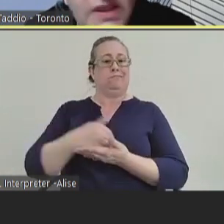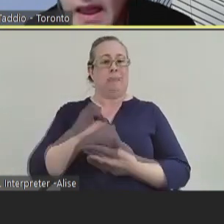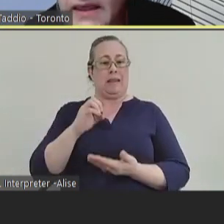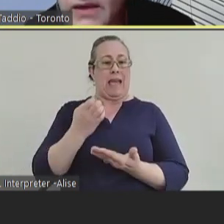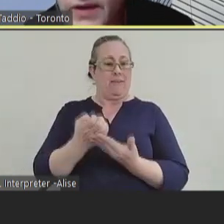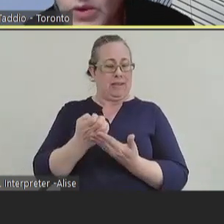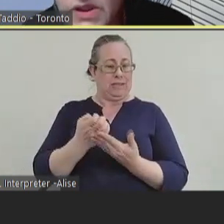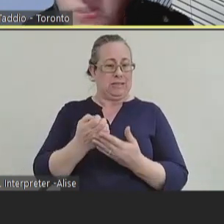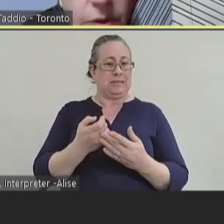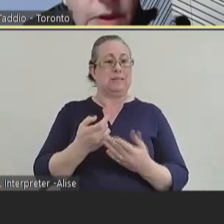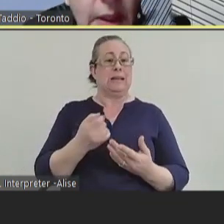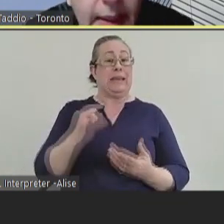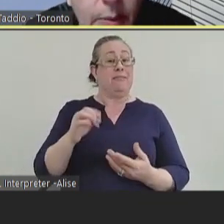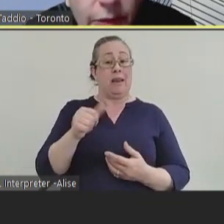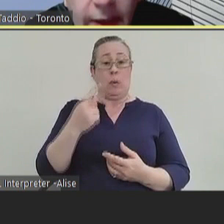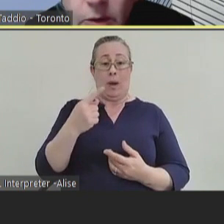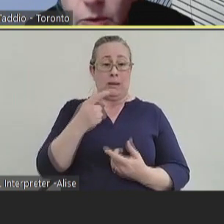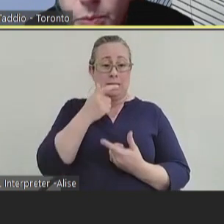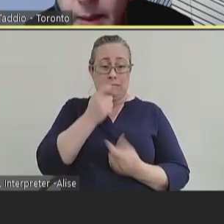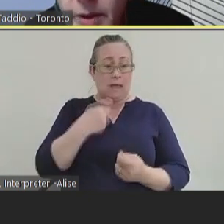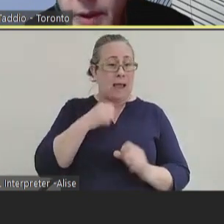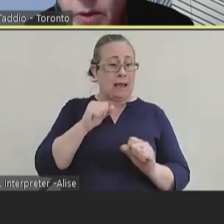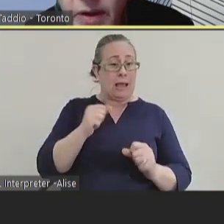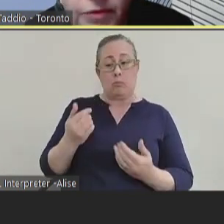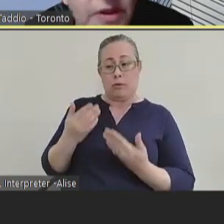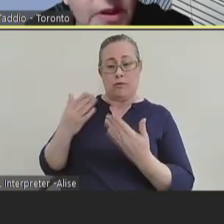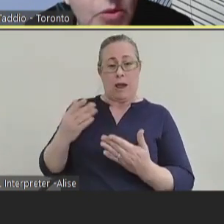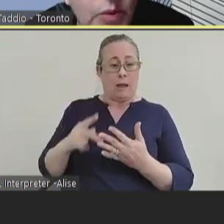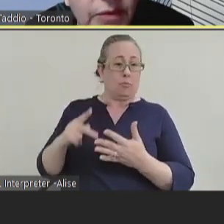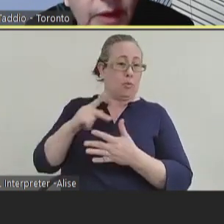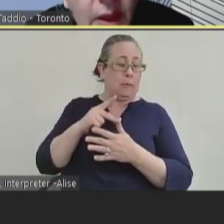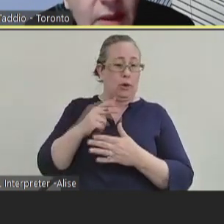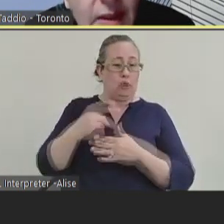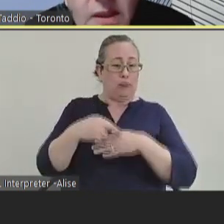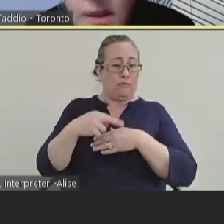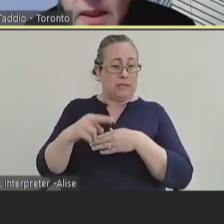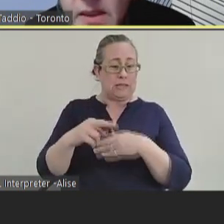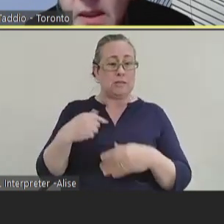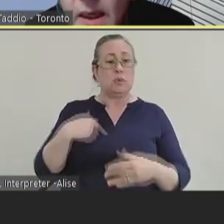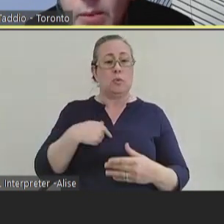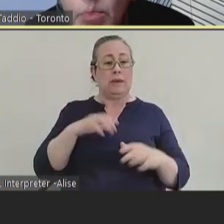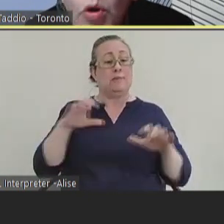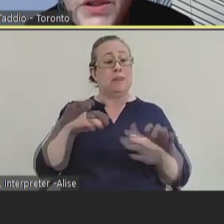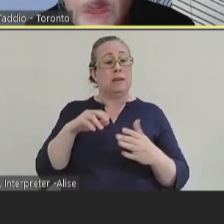slide. If anyone's interested, I can provide those primary references. We've done studies more since